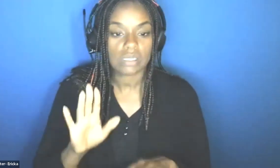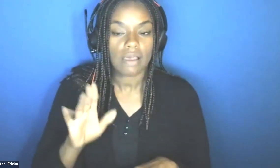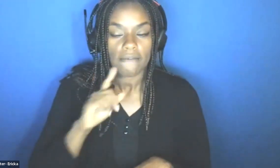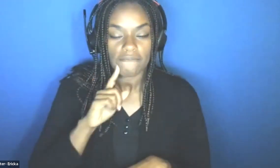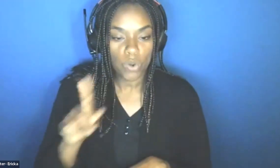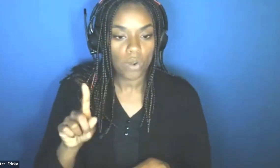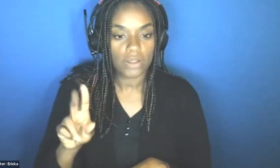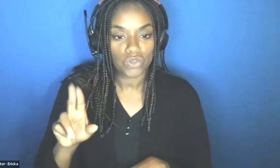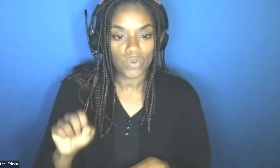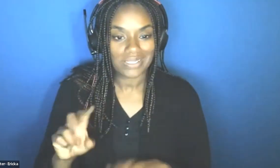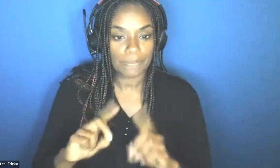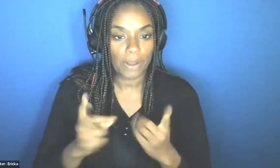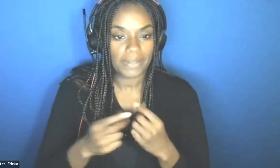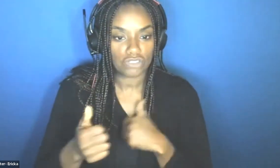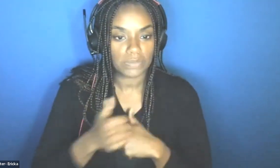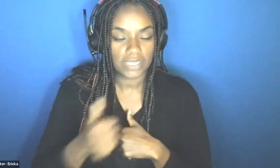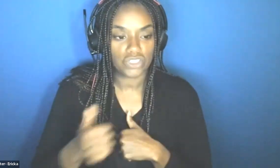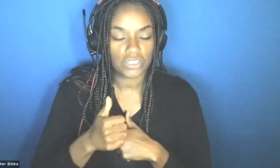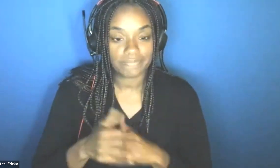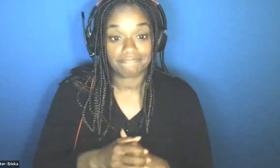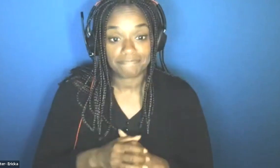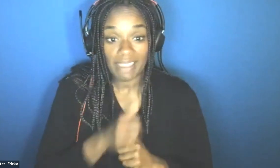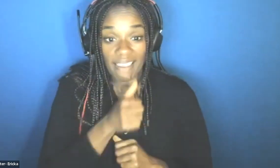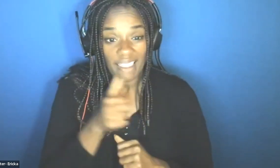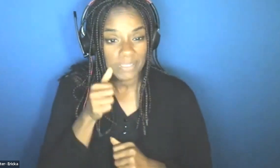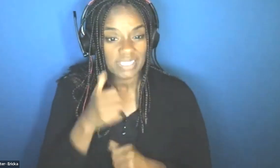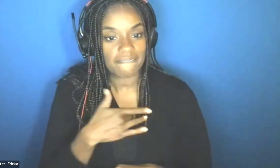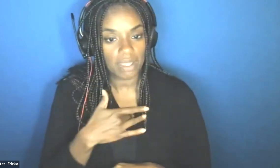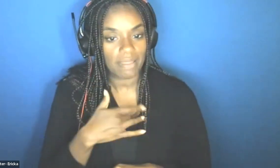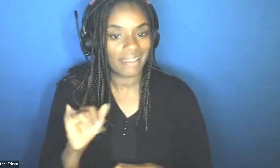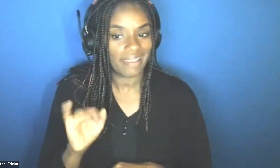Also in June of last year, Amazon, second largest global employer, announced they would no longer test for marijuana or cannabis in their pre-employment drug testing unless it was a job that was regulated by the U.S.